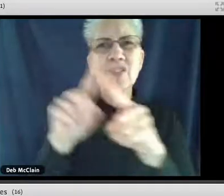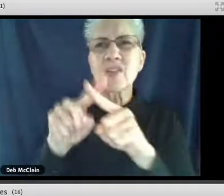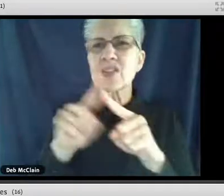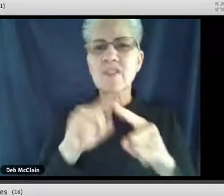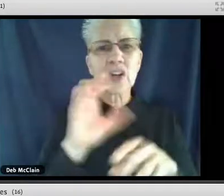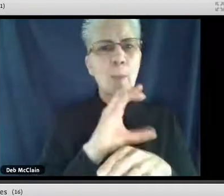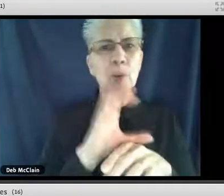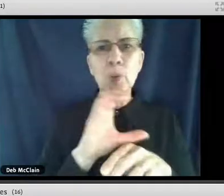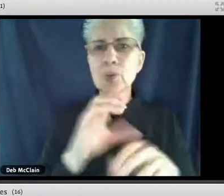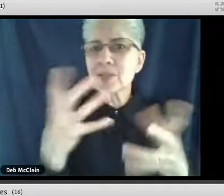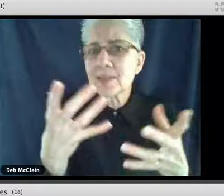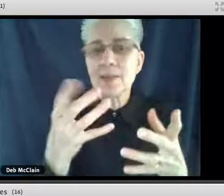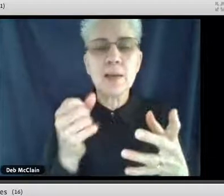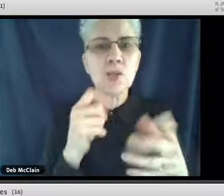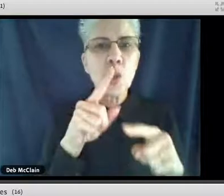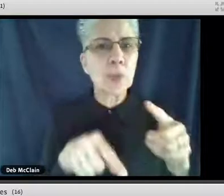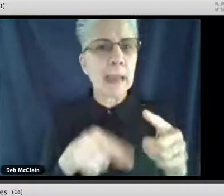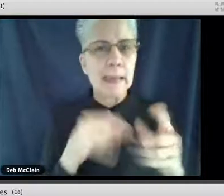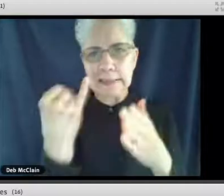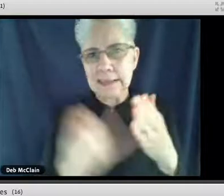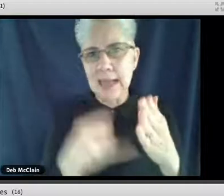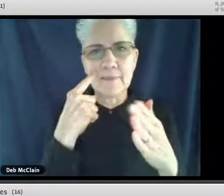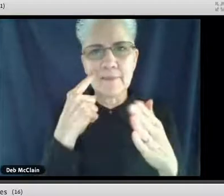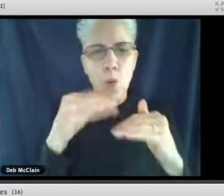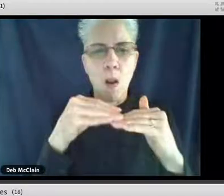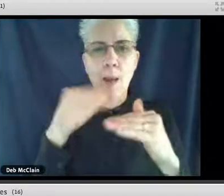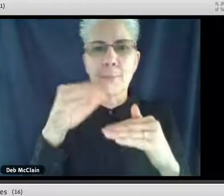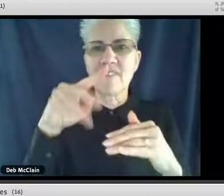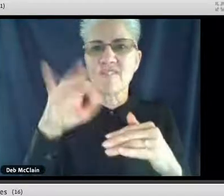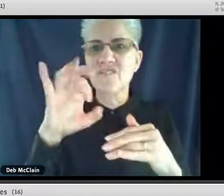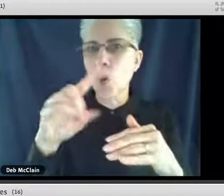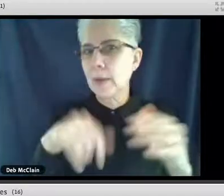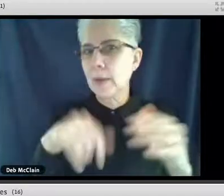So you can't design for above the fold anymore.